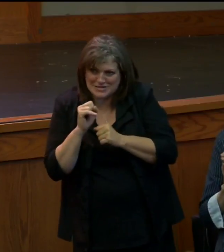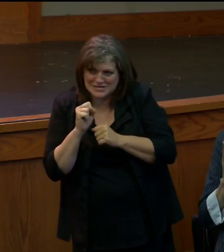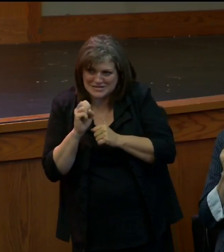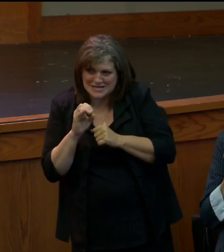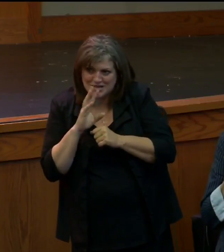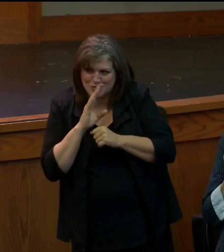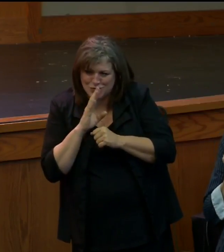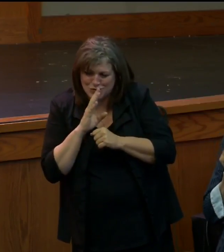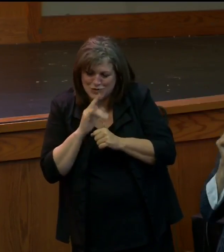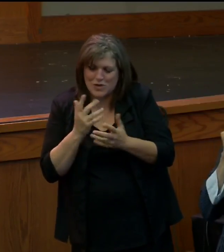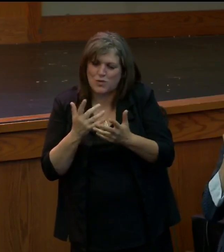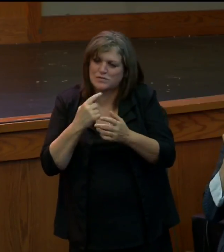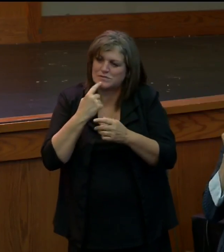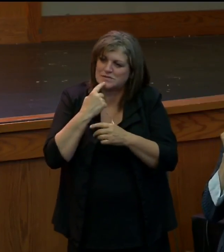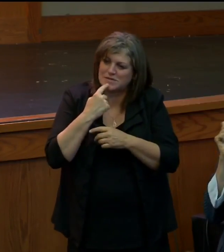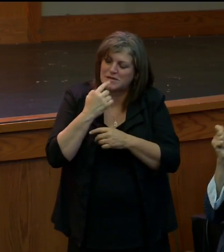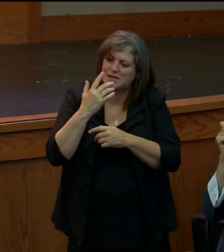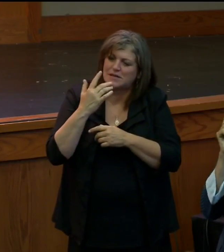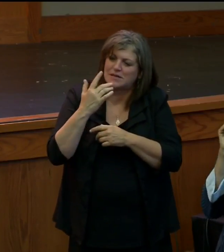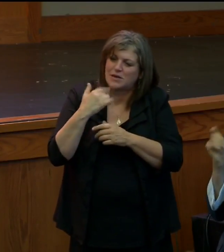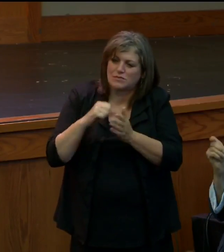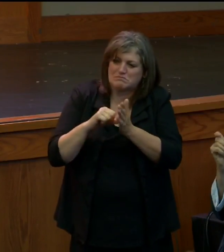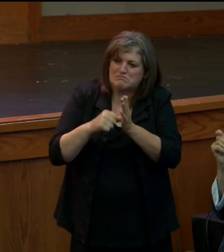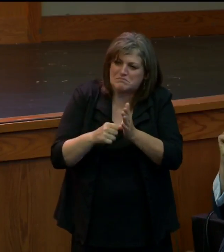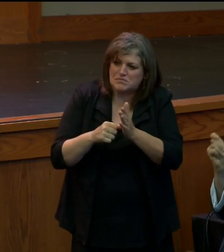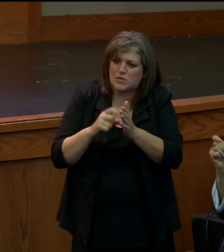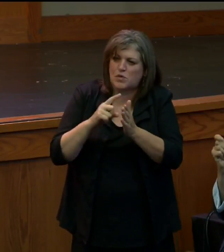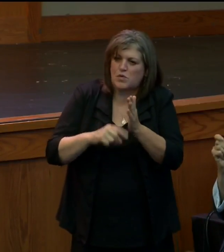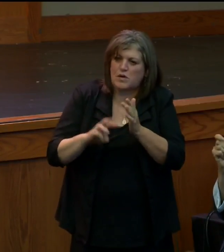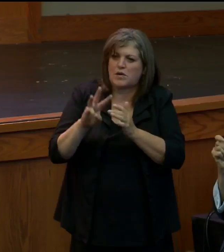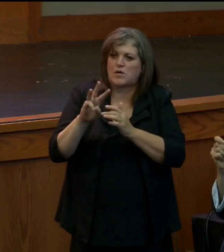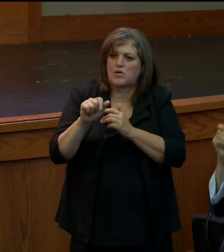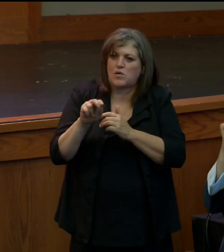TO SAY THAT, REITERATE WHAT WALTER SMITH SAID.